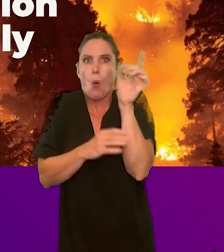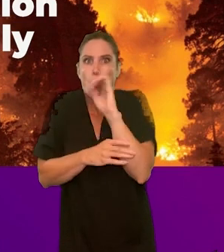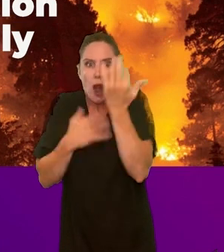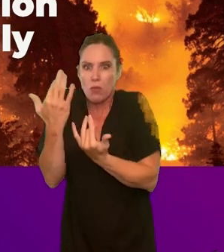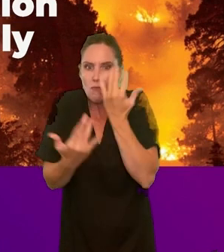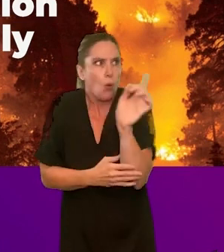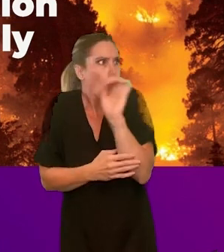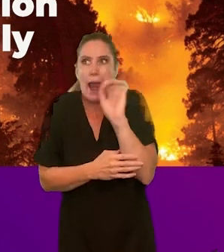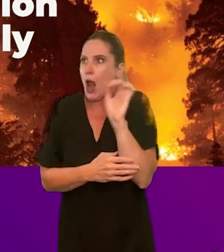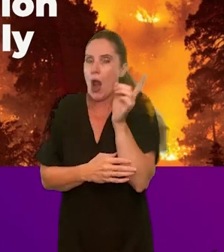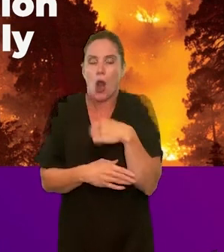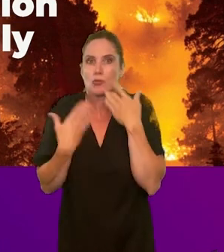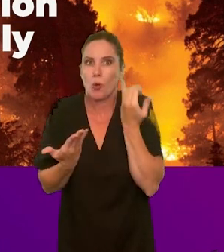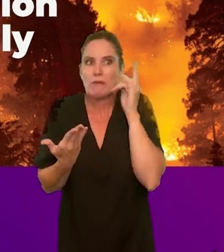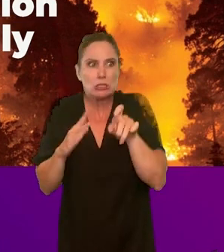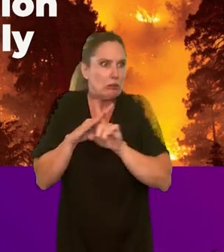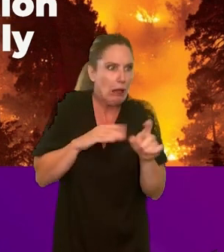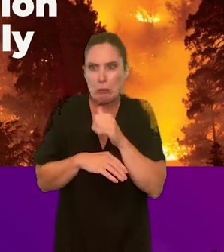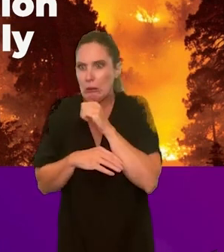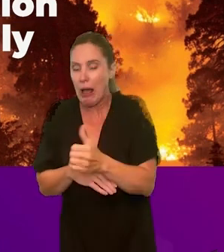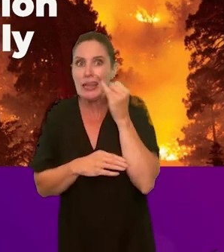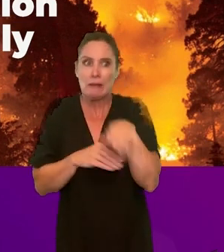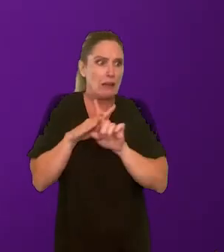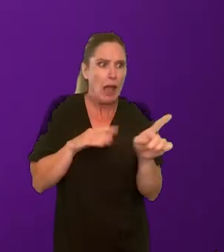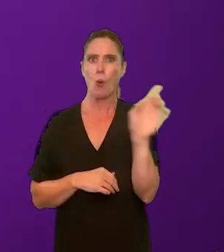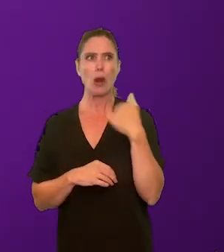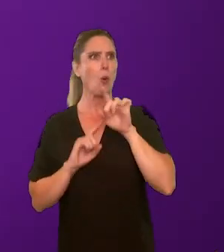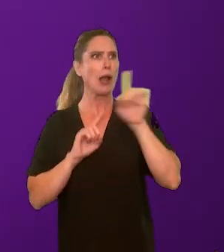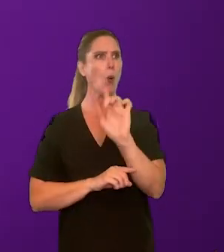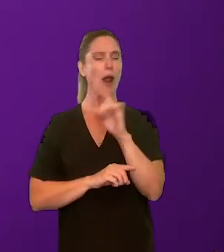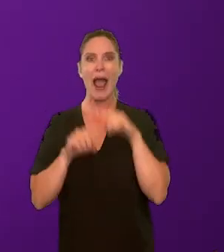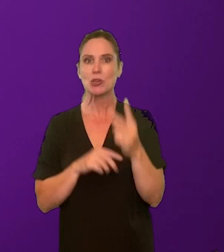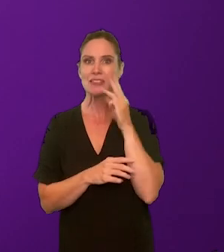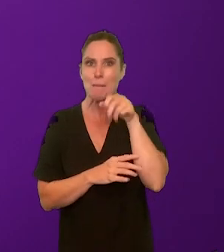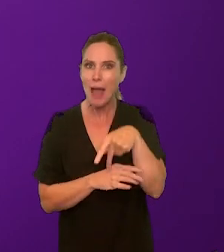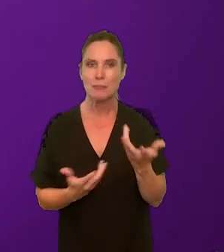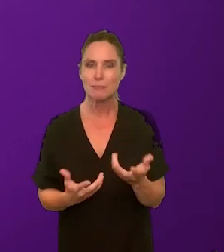and if so, where to, because I couldn't see the map. The Americans with Disabilities Act says